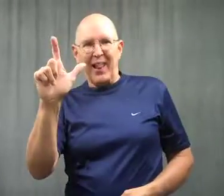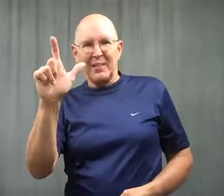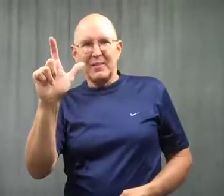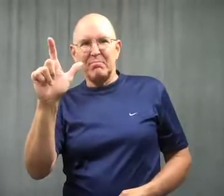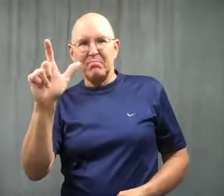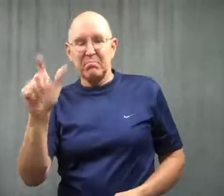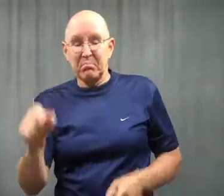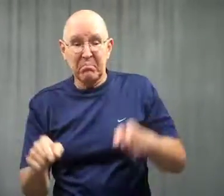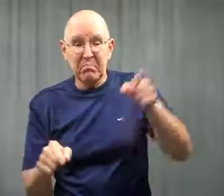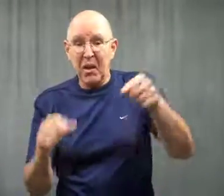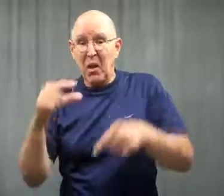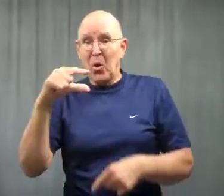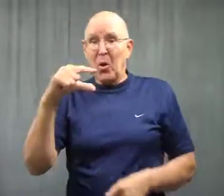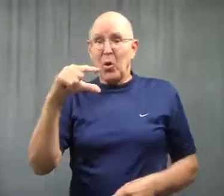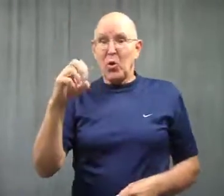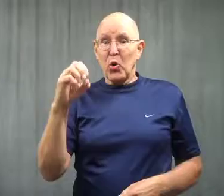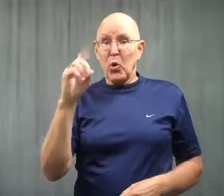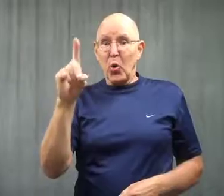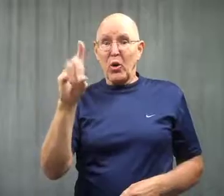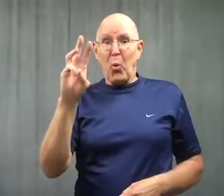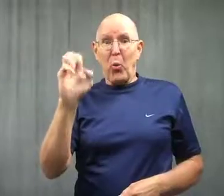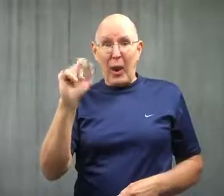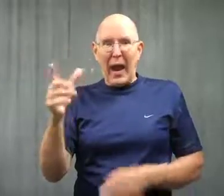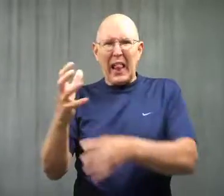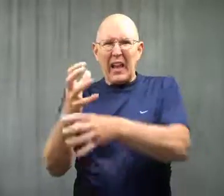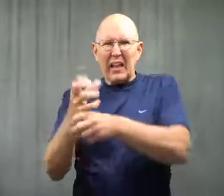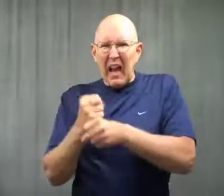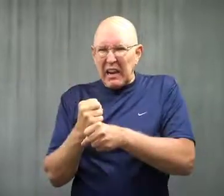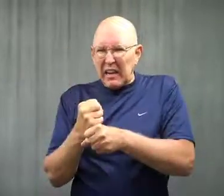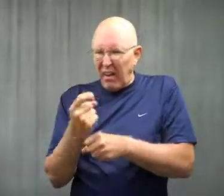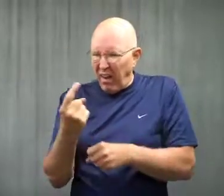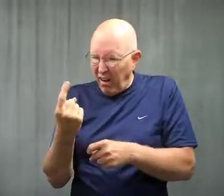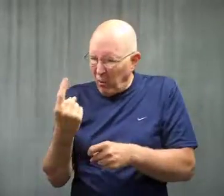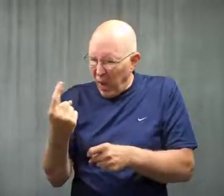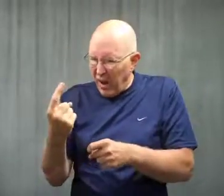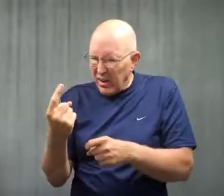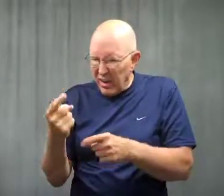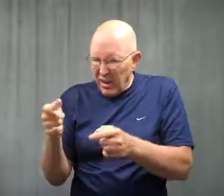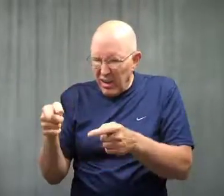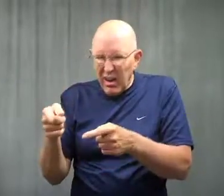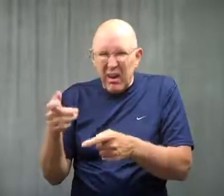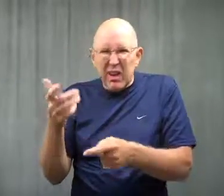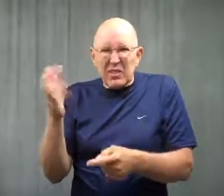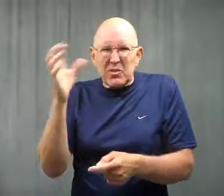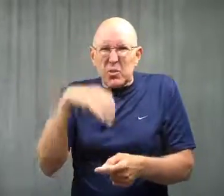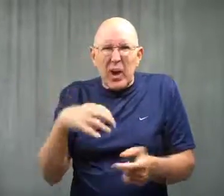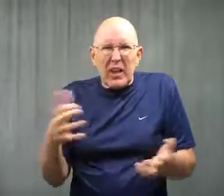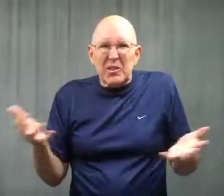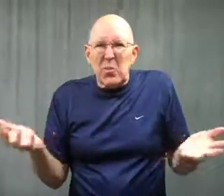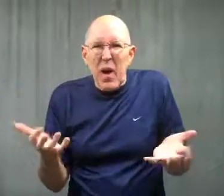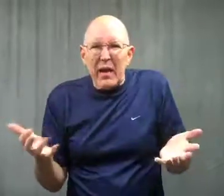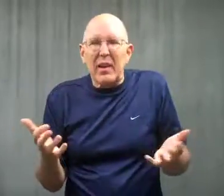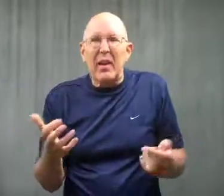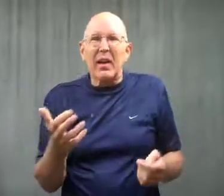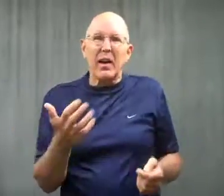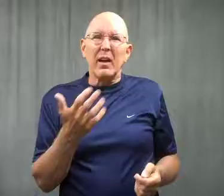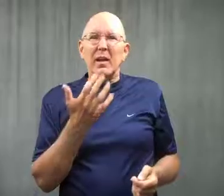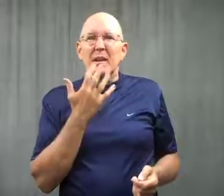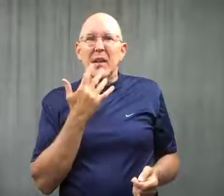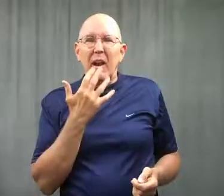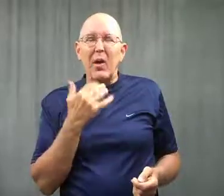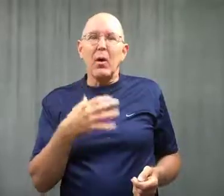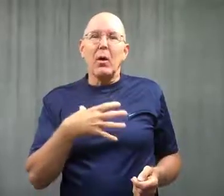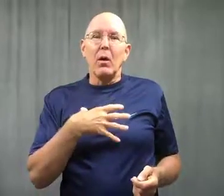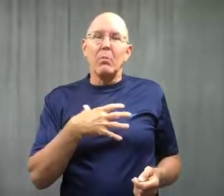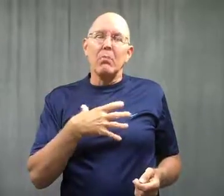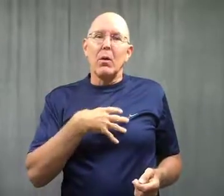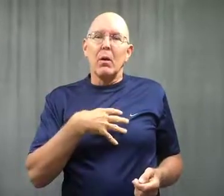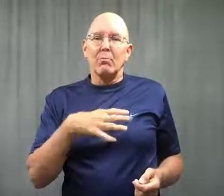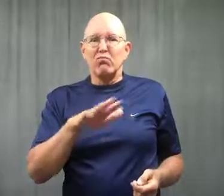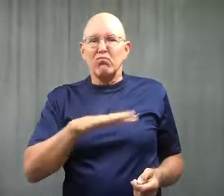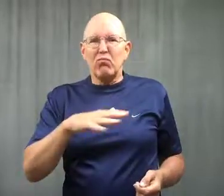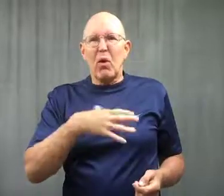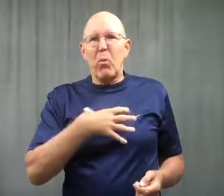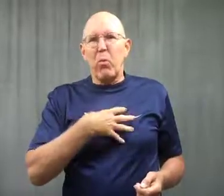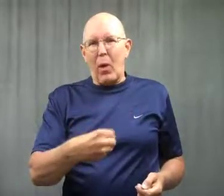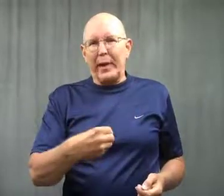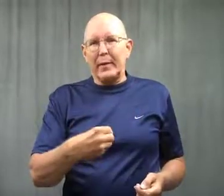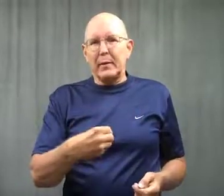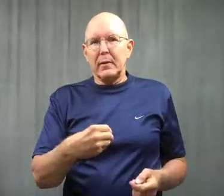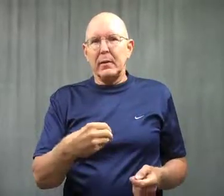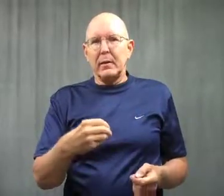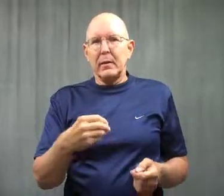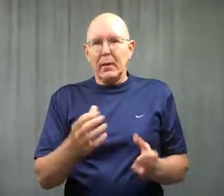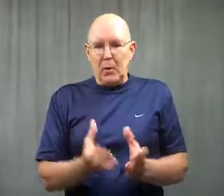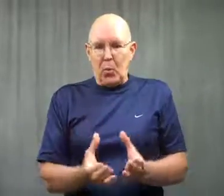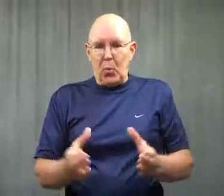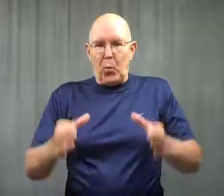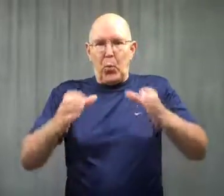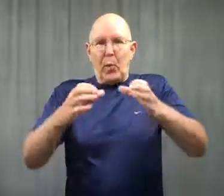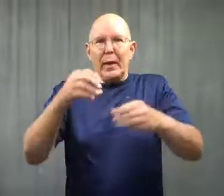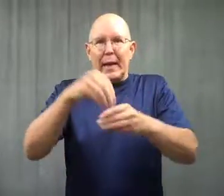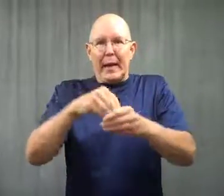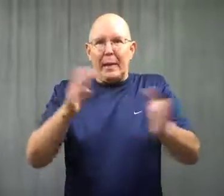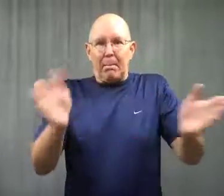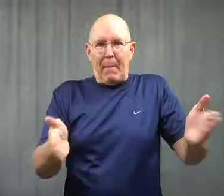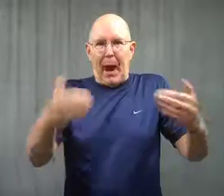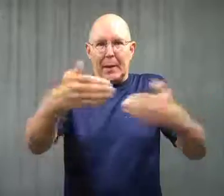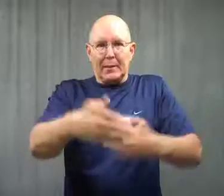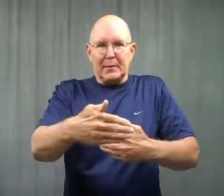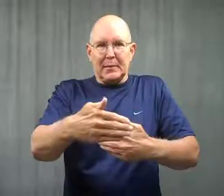Goodwill got an off-white vase-like object in a box.